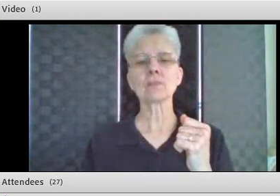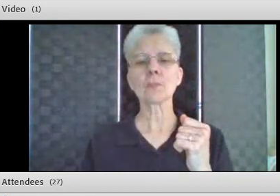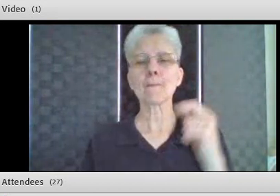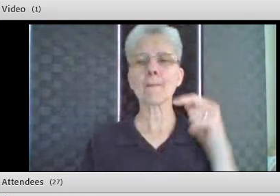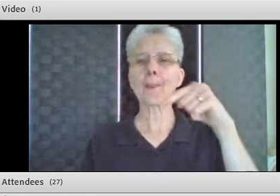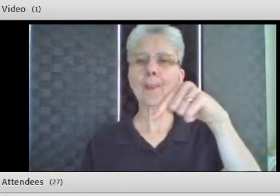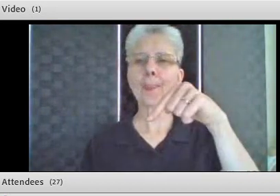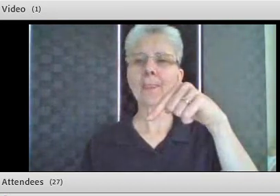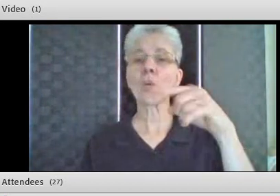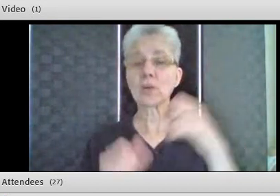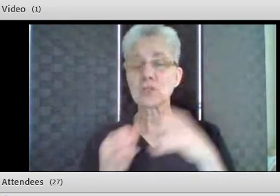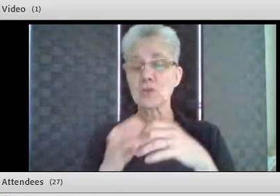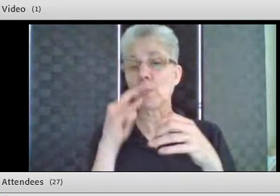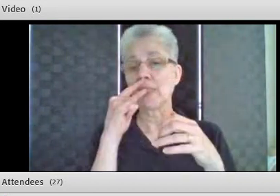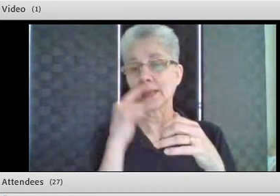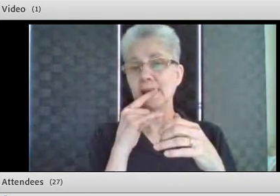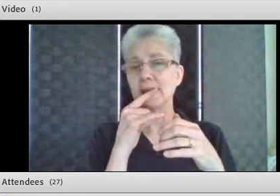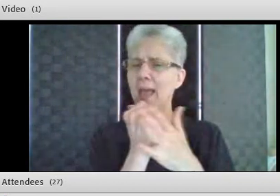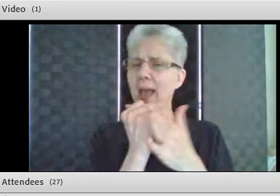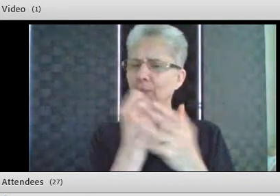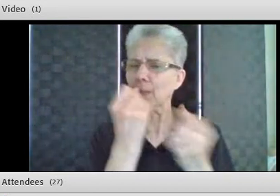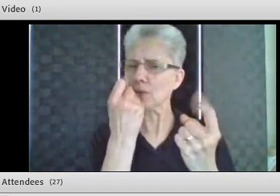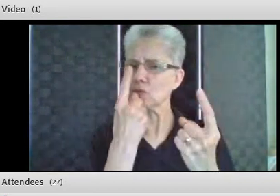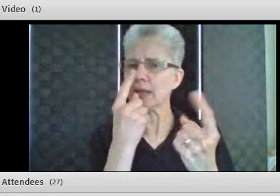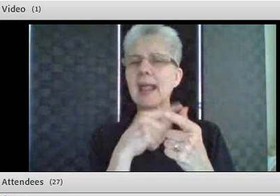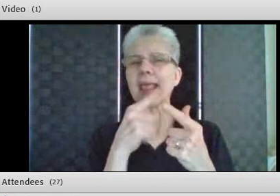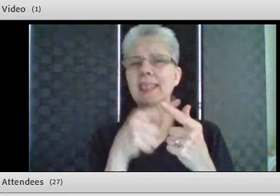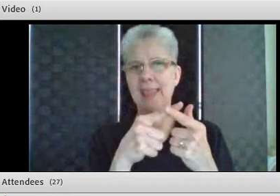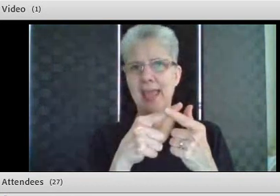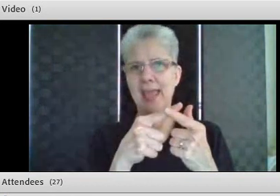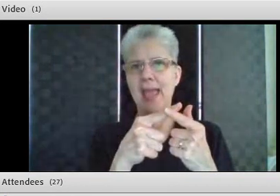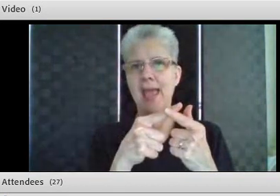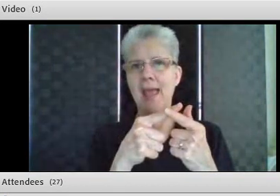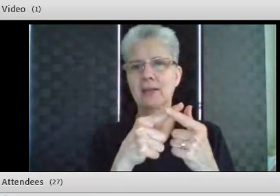Minor sounds sad and kind of scary. Major sounds happy.